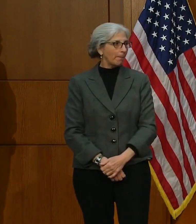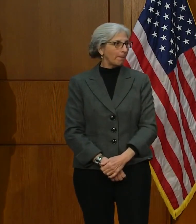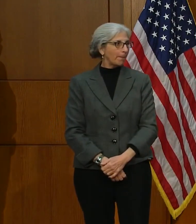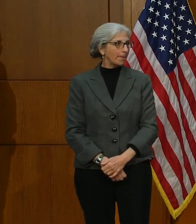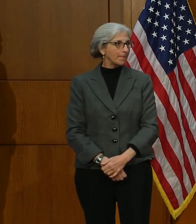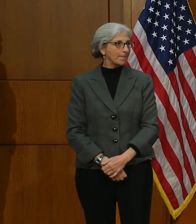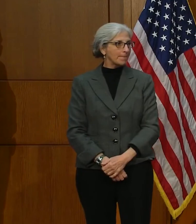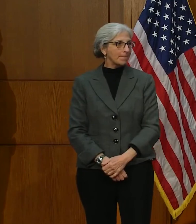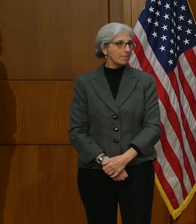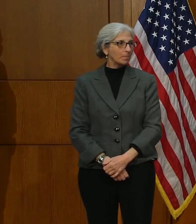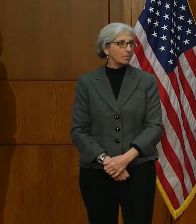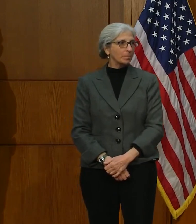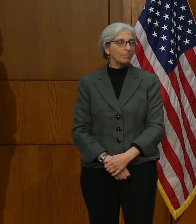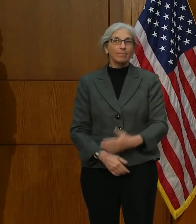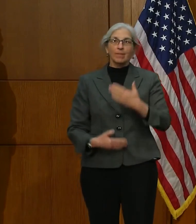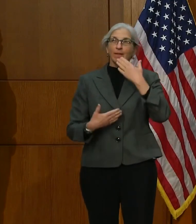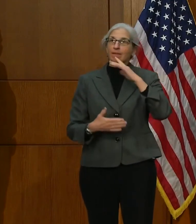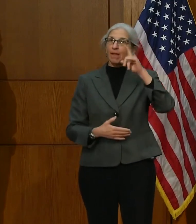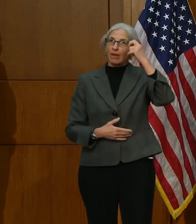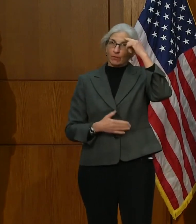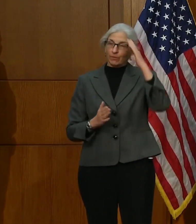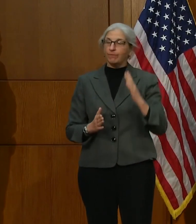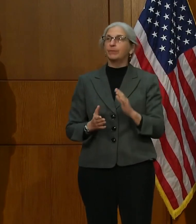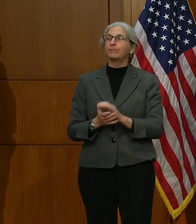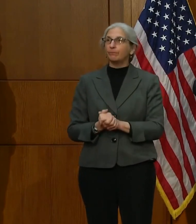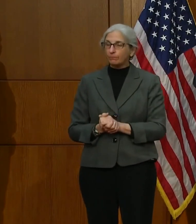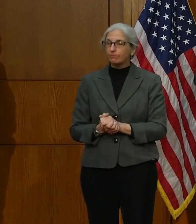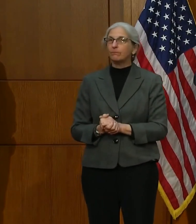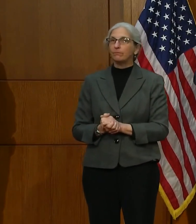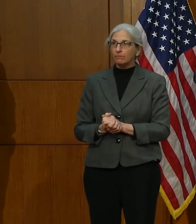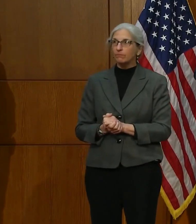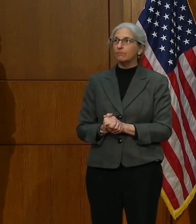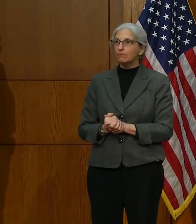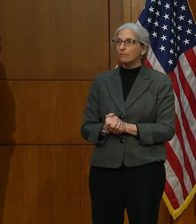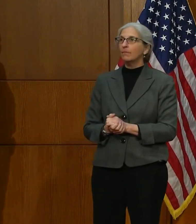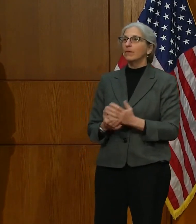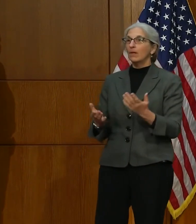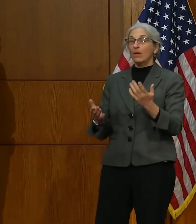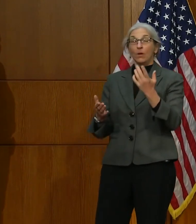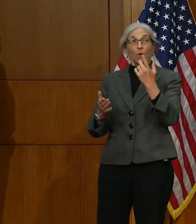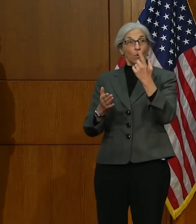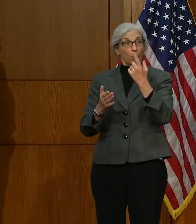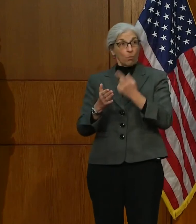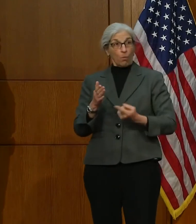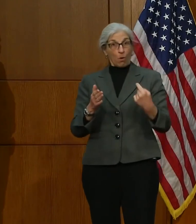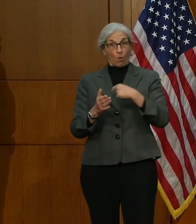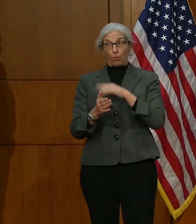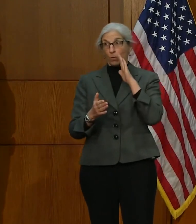THAT QUESTION, DANNY. THANK